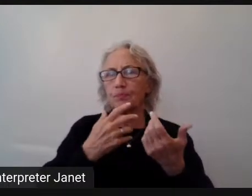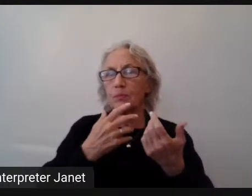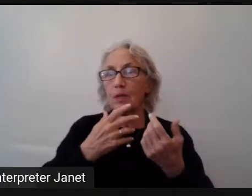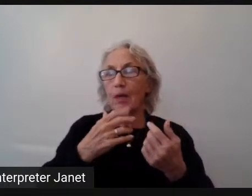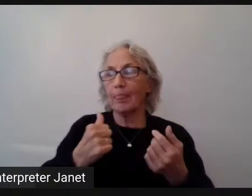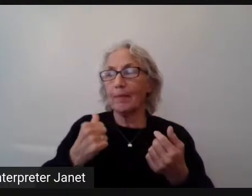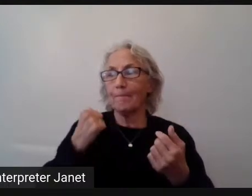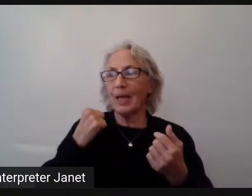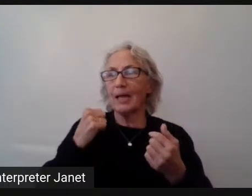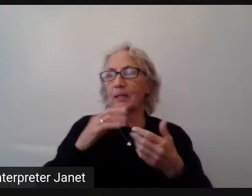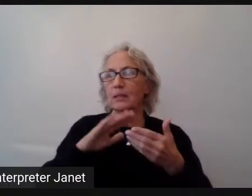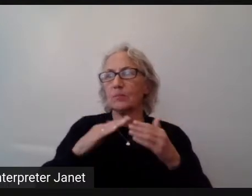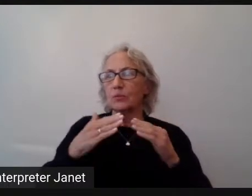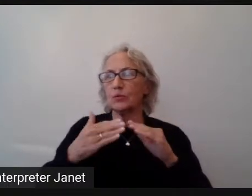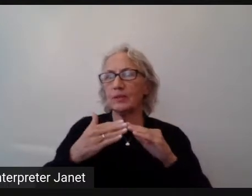menu and one of the entries is community support.